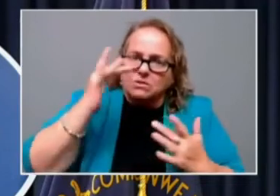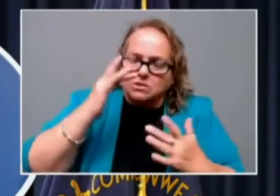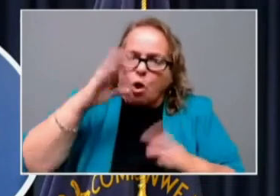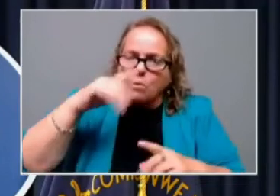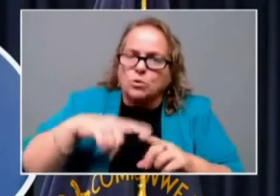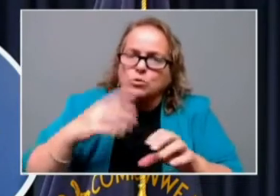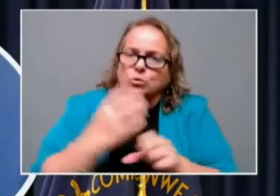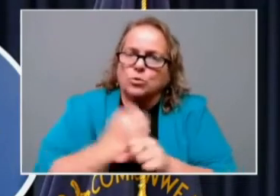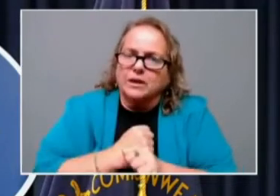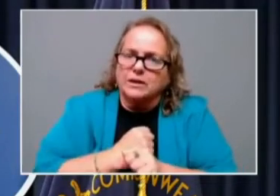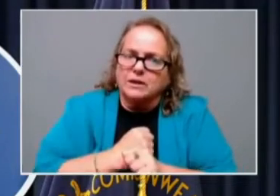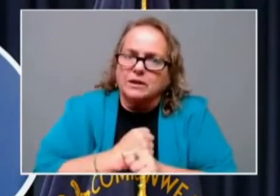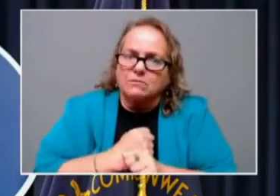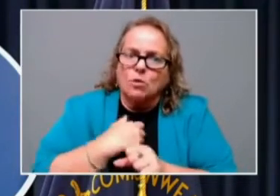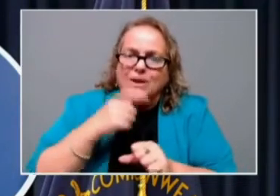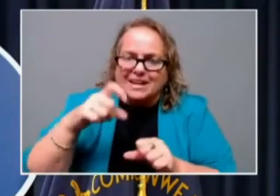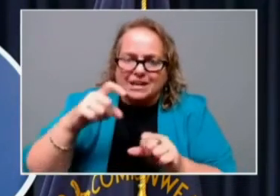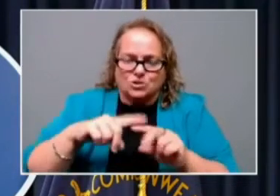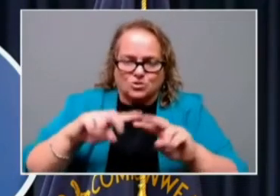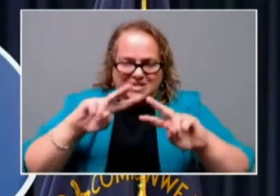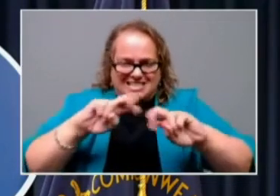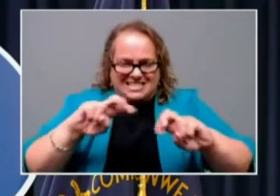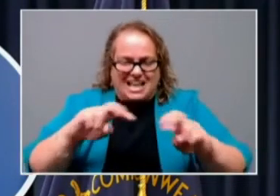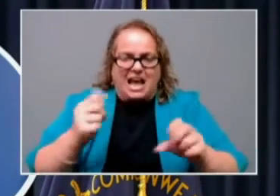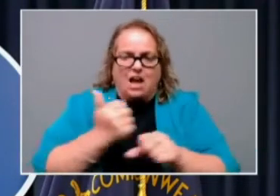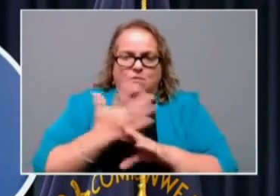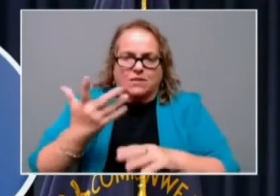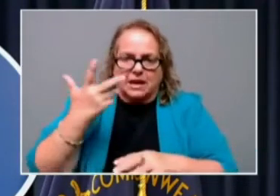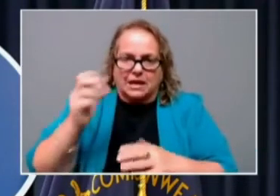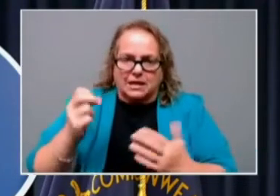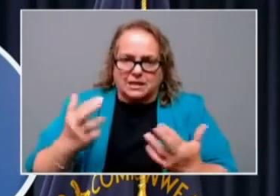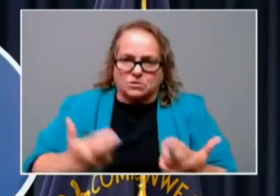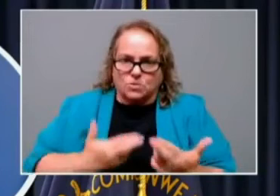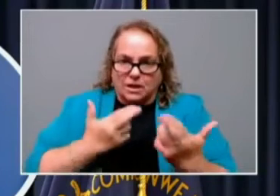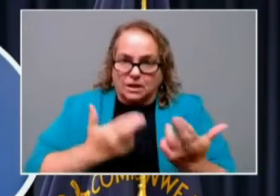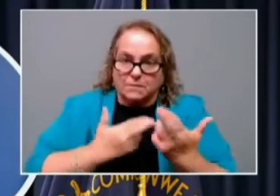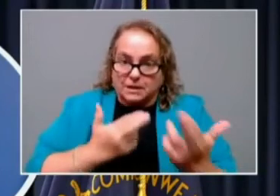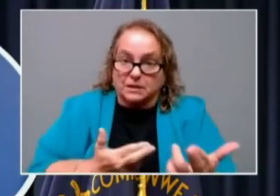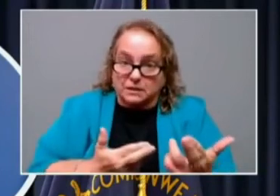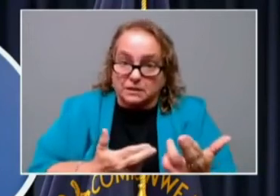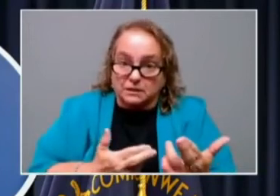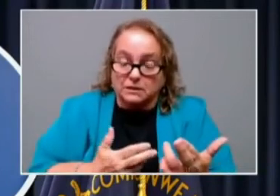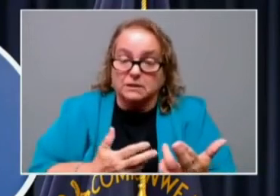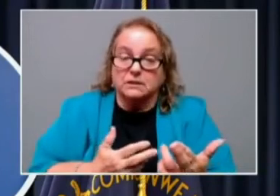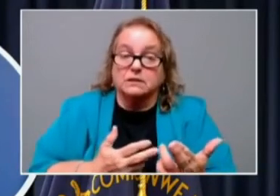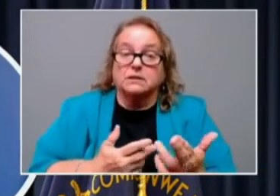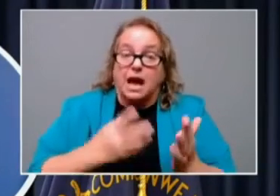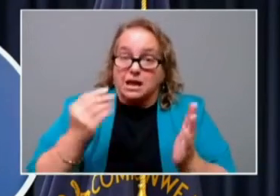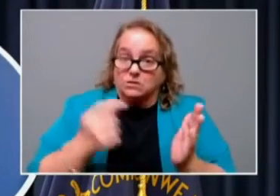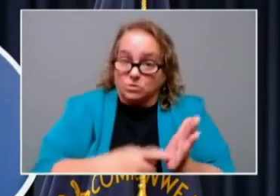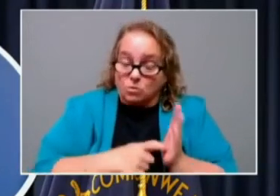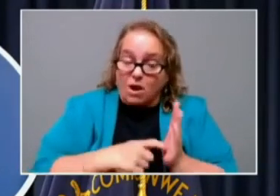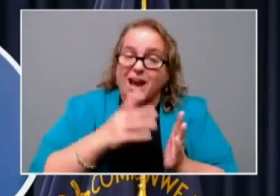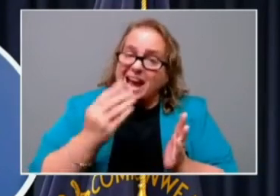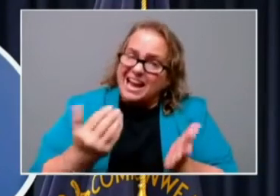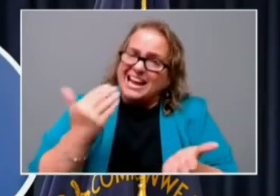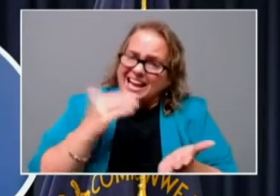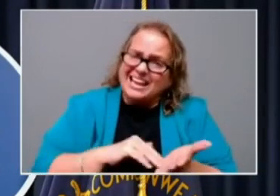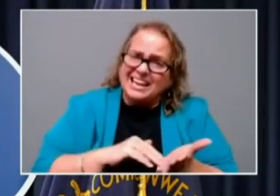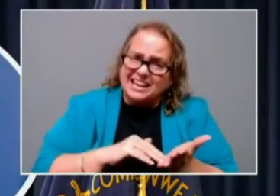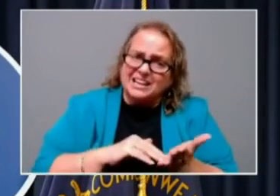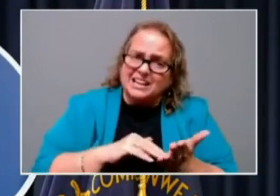pieces in it. Um and and I think that again, it shouldn't be red or blue.